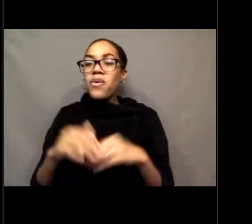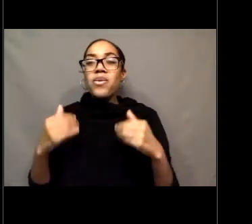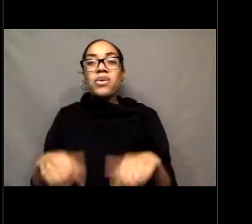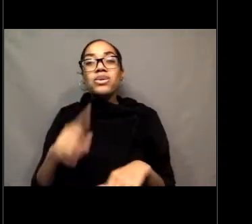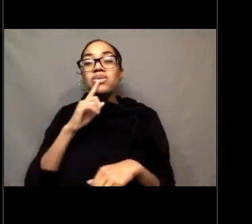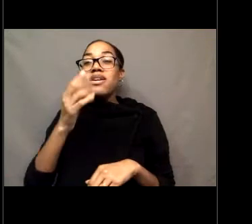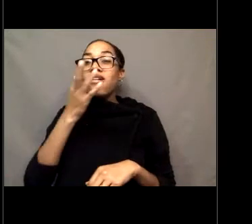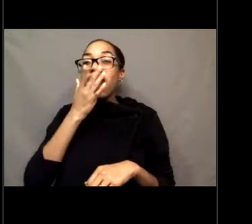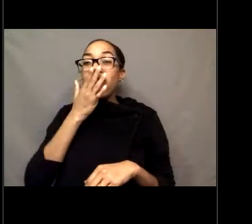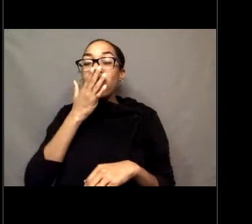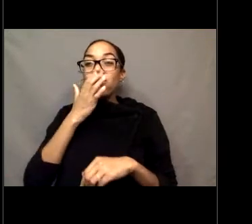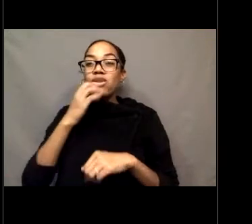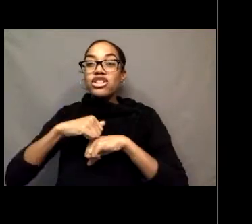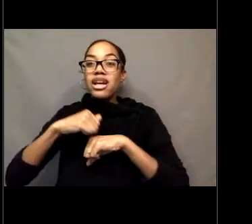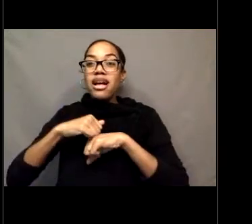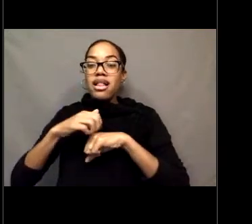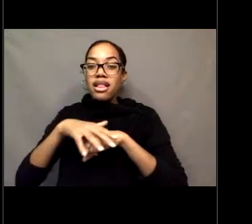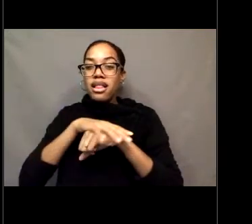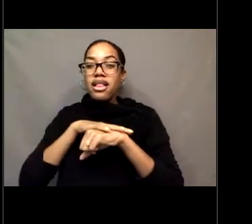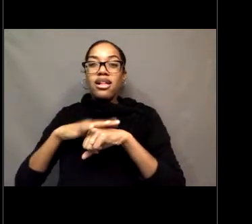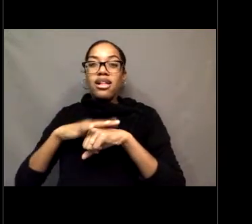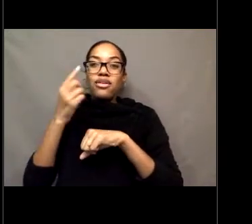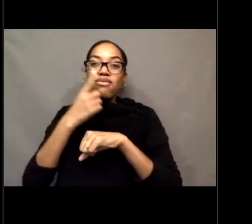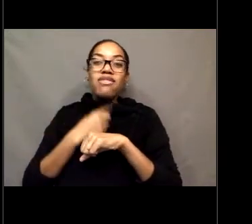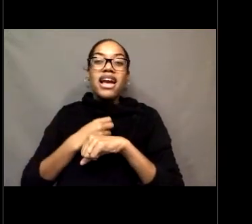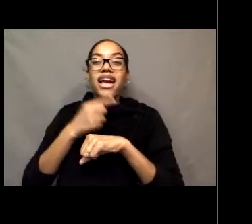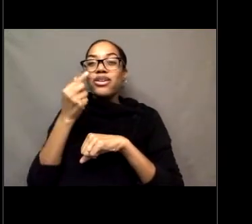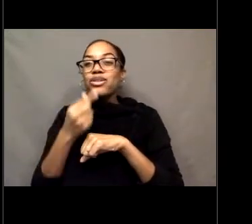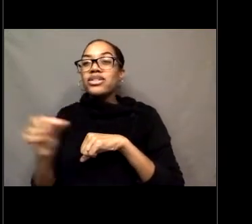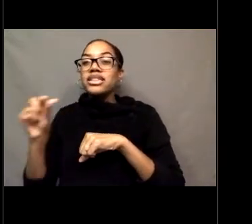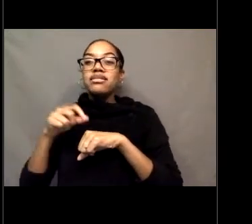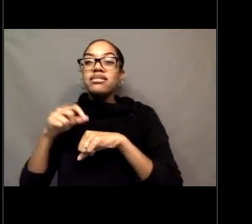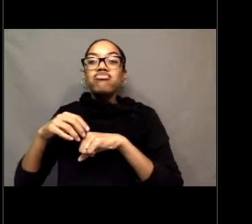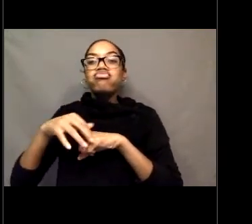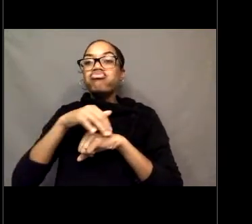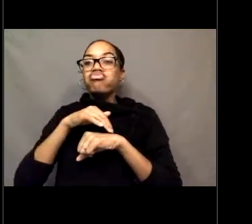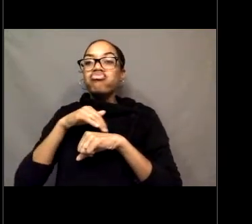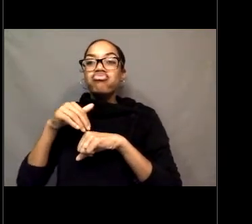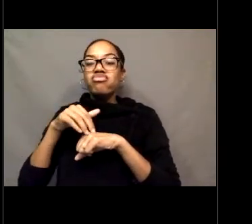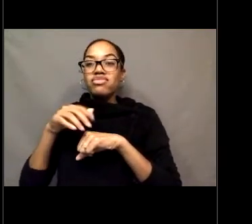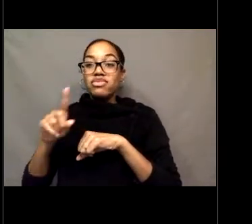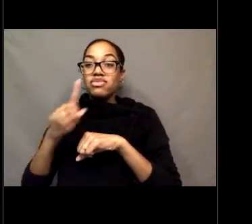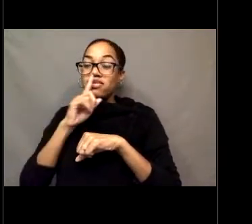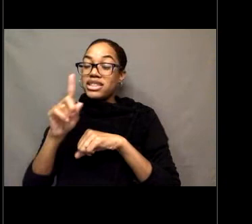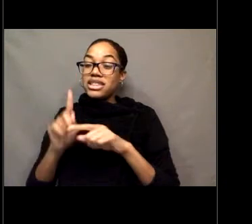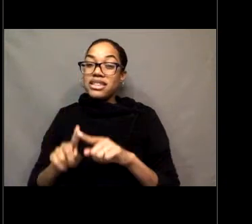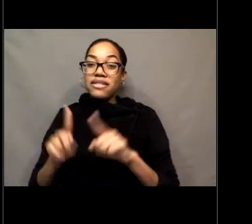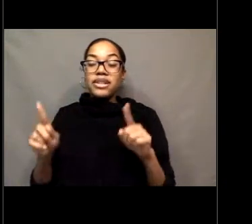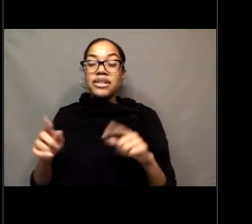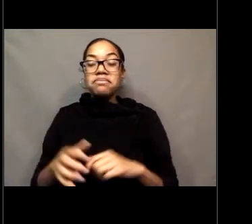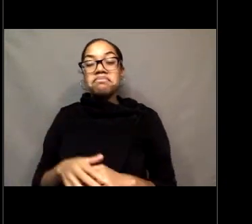that has a lot of red and green in it that sort of is different and it makes them stand out from the rest.